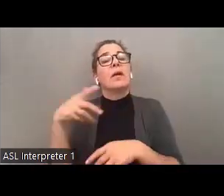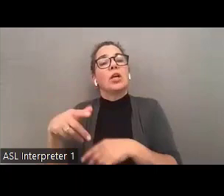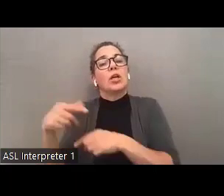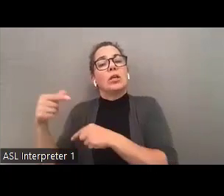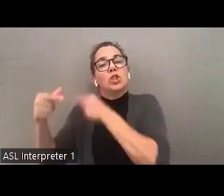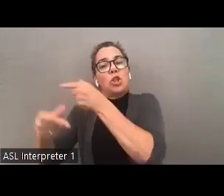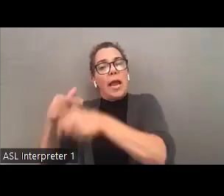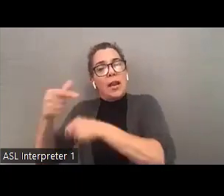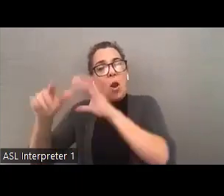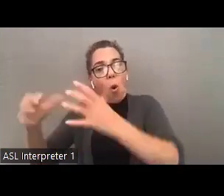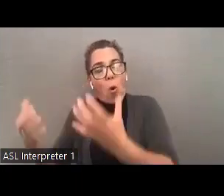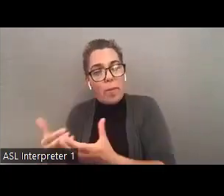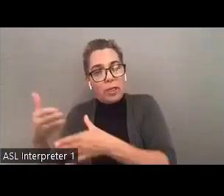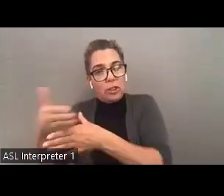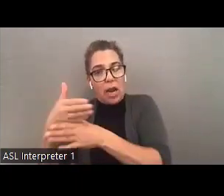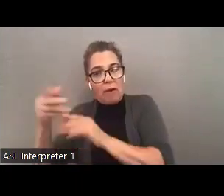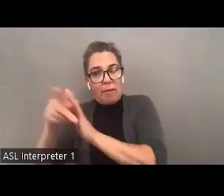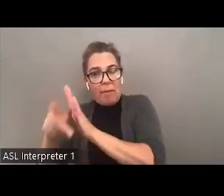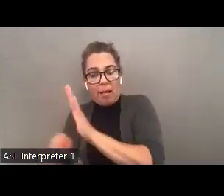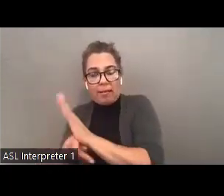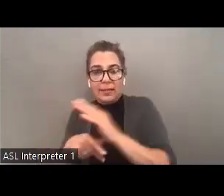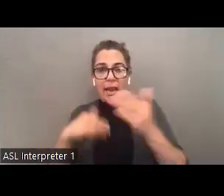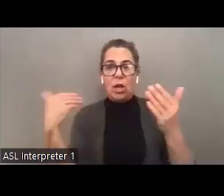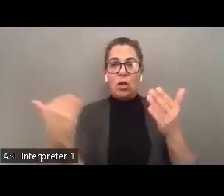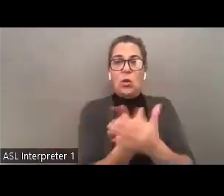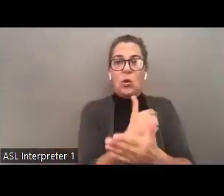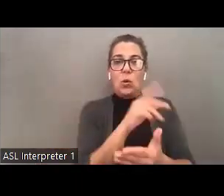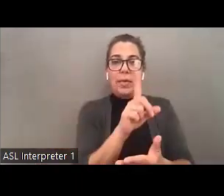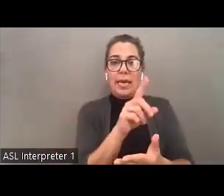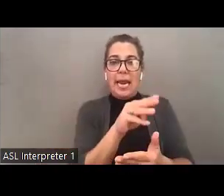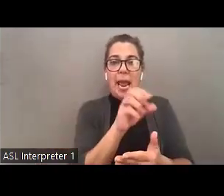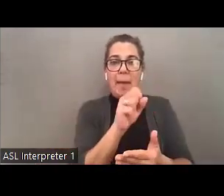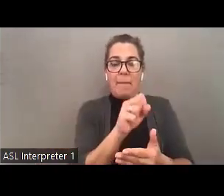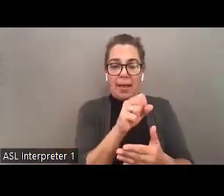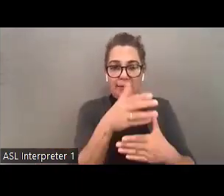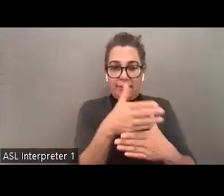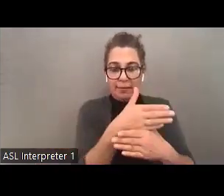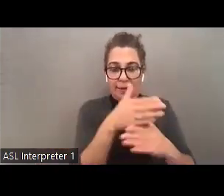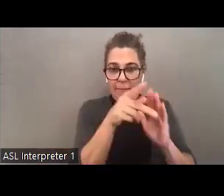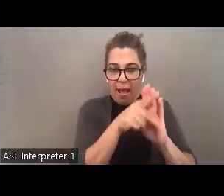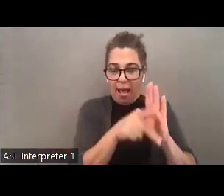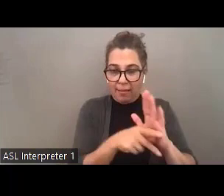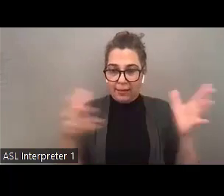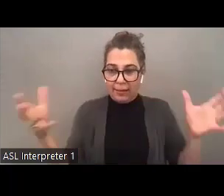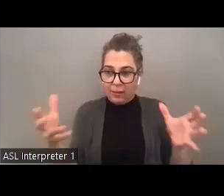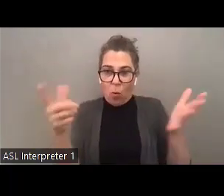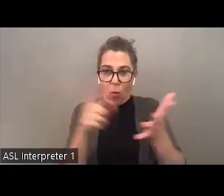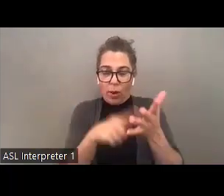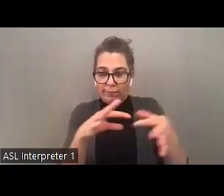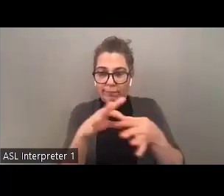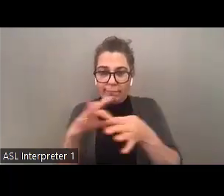sharing policy and the new DMS policy. So Julia, can you start by giving us a brief overview